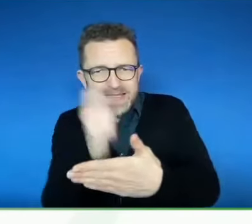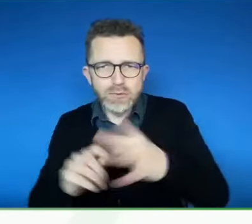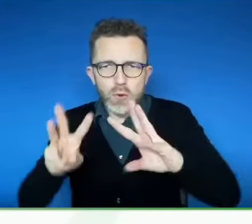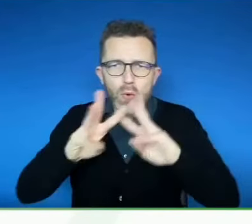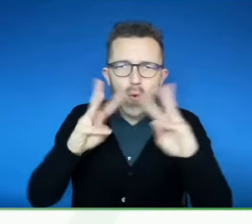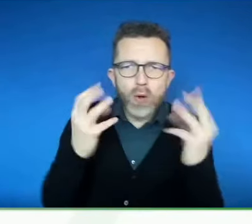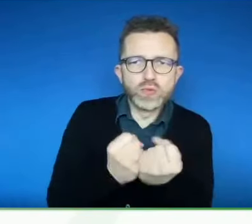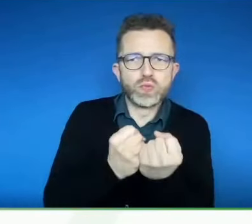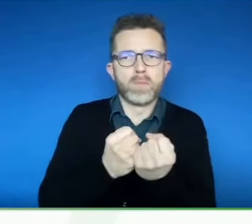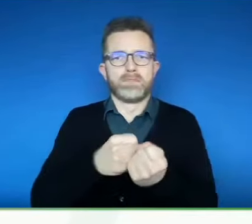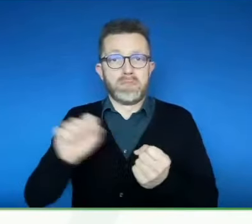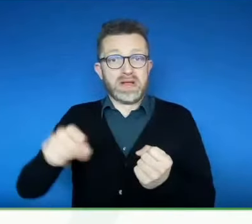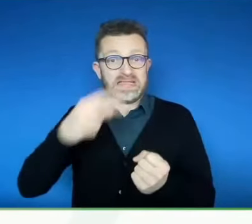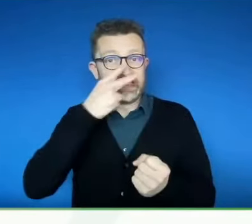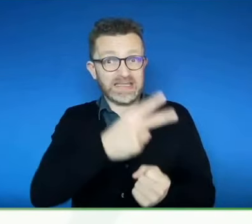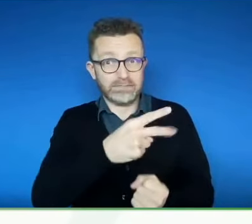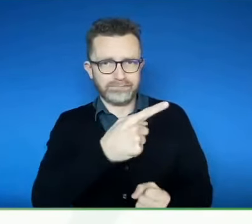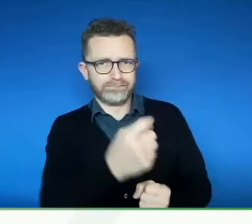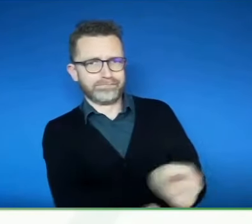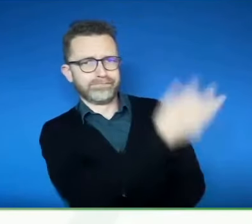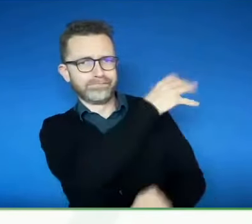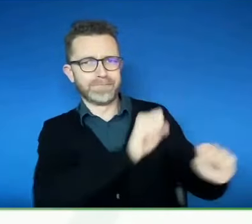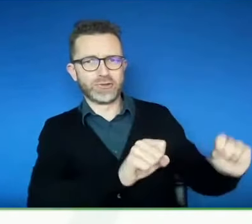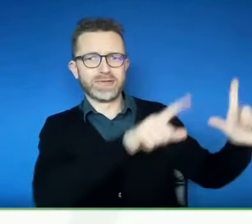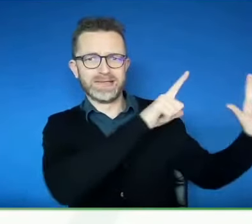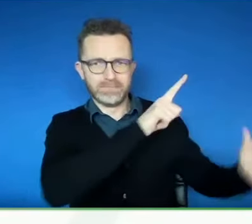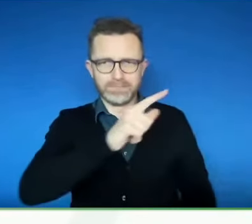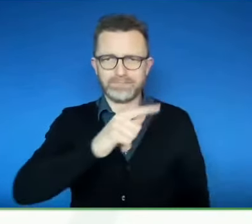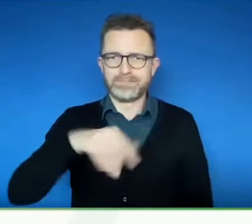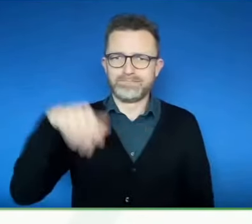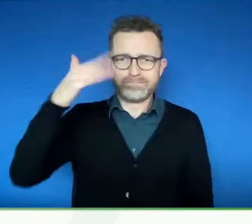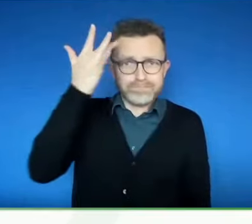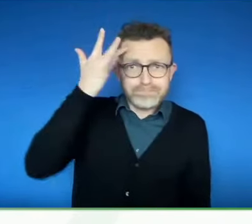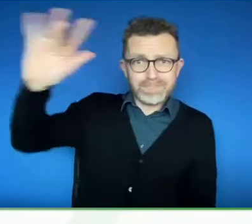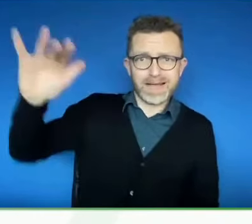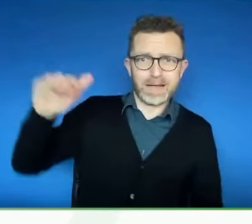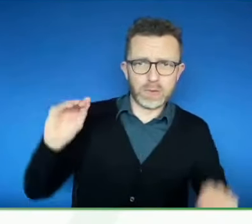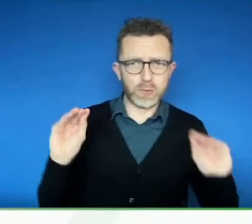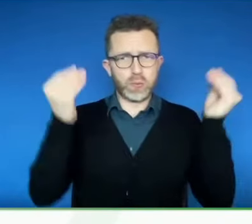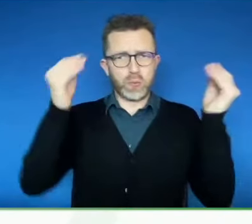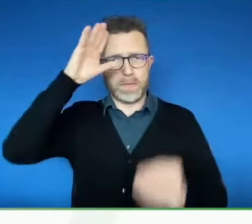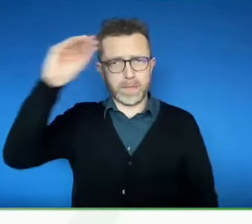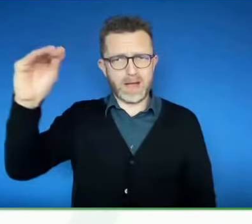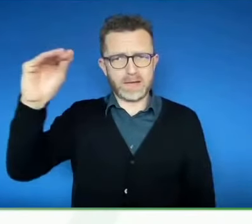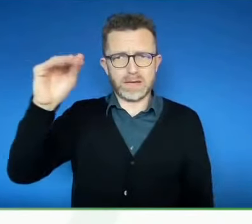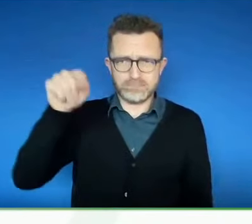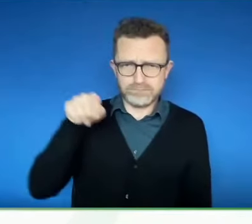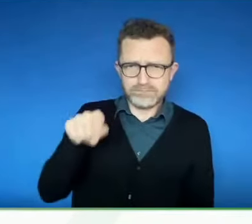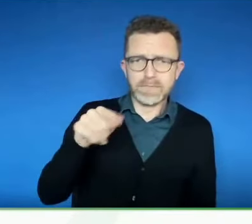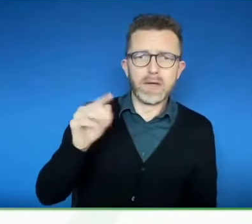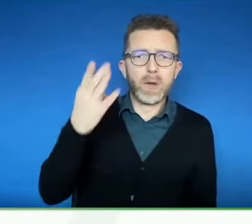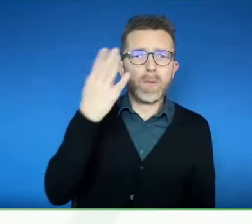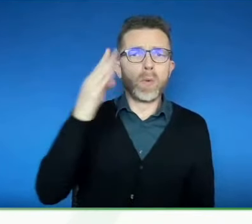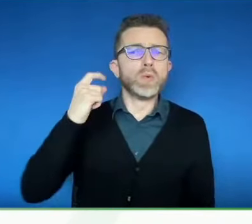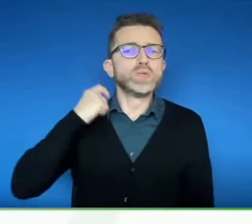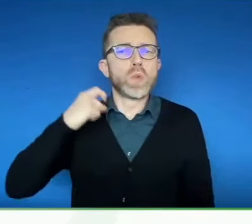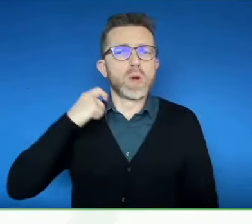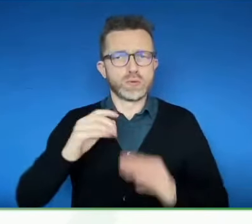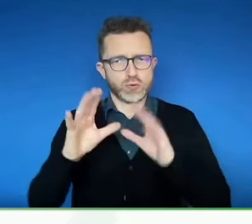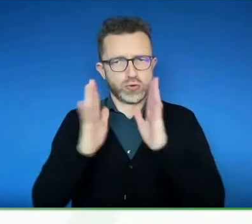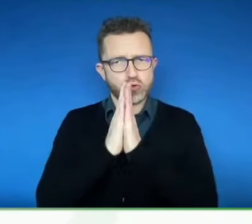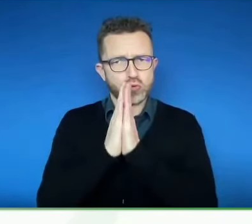I would also like to thank others, who were people who designed and